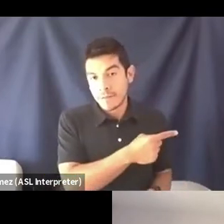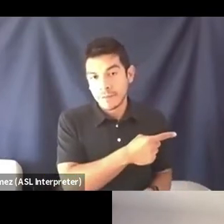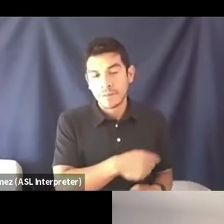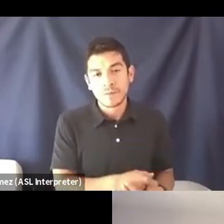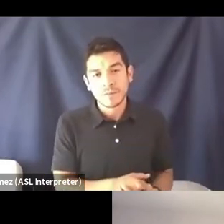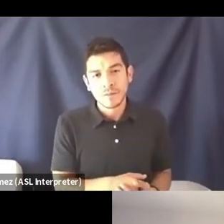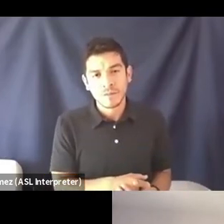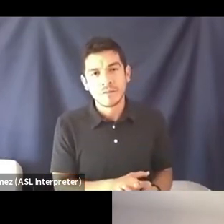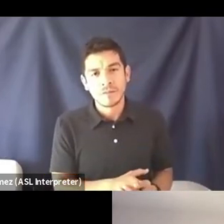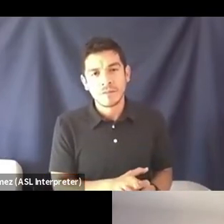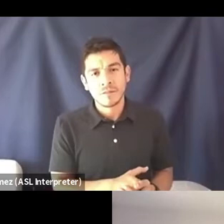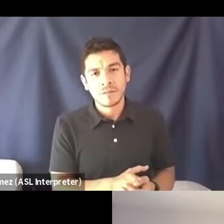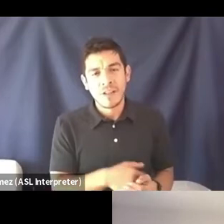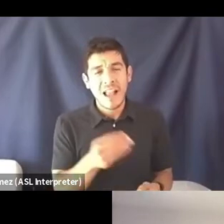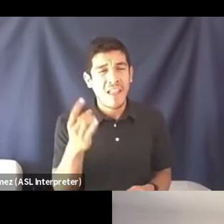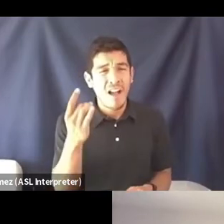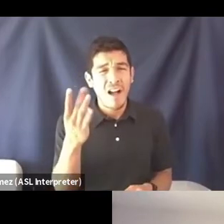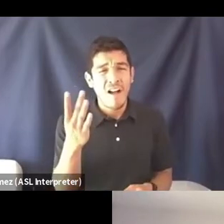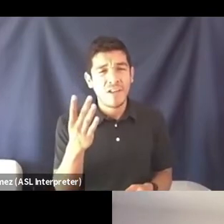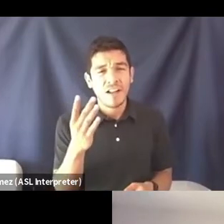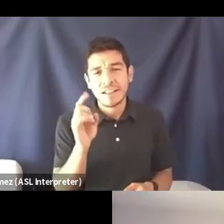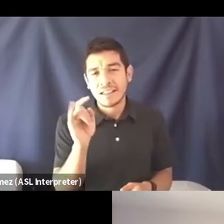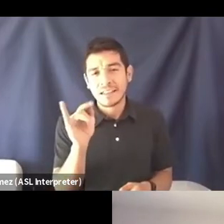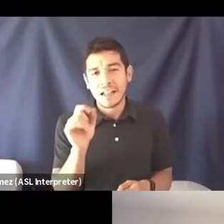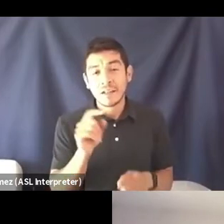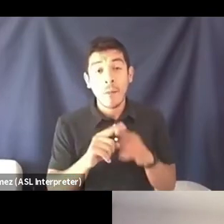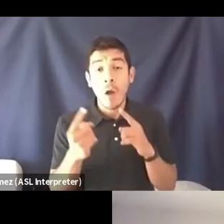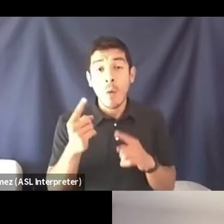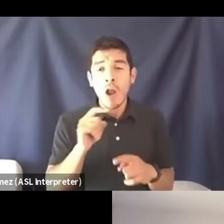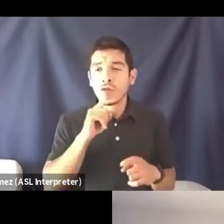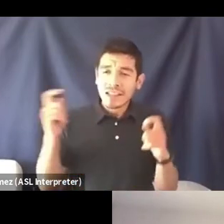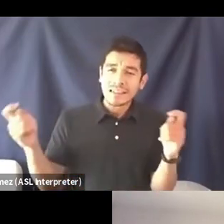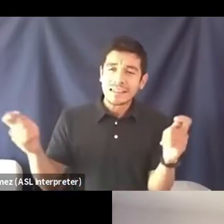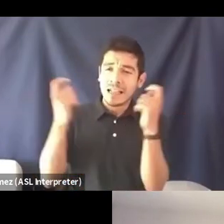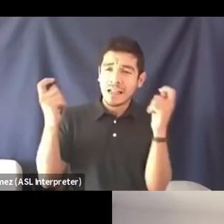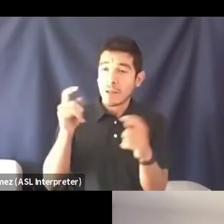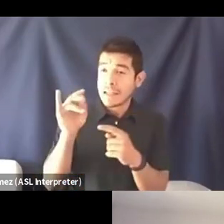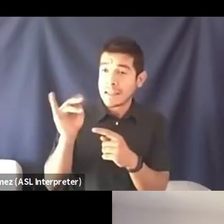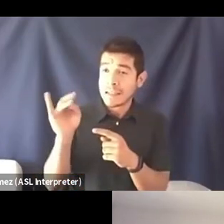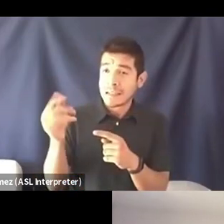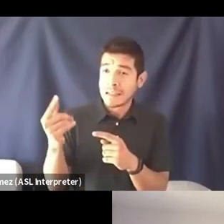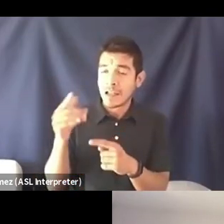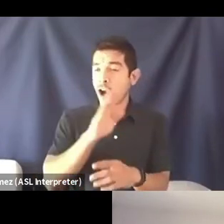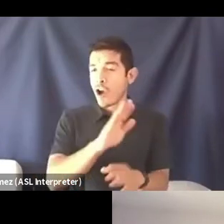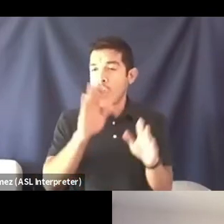and the horrific details but one that really celebrates Yingying. Celebrates her just incredible loving family.